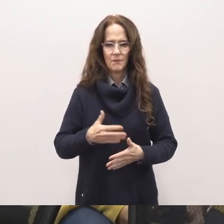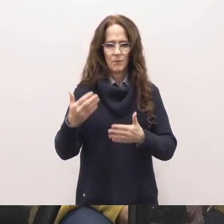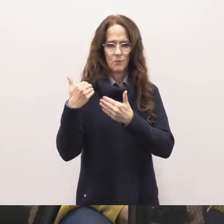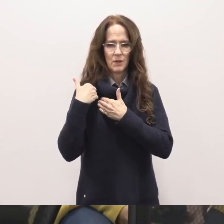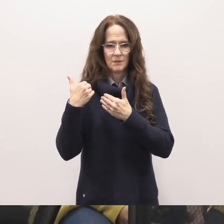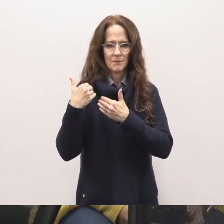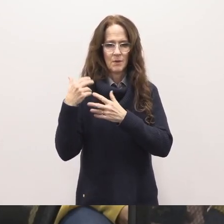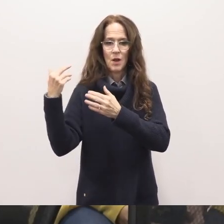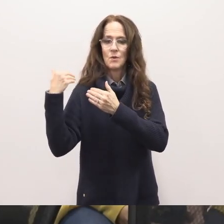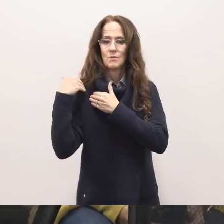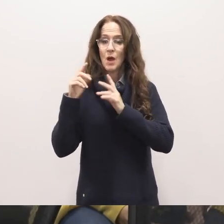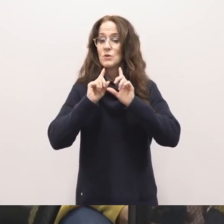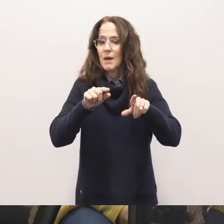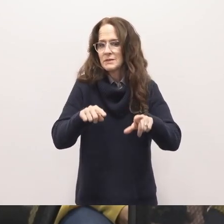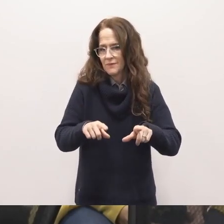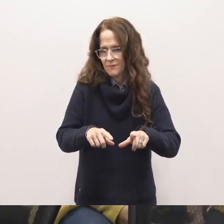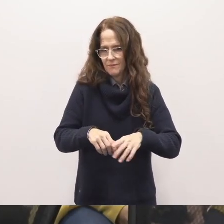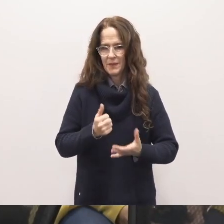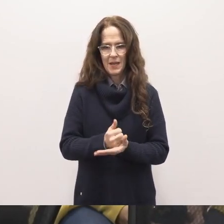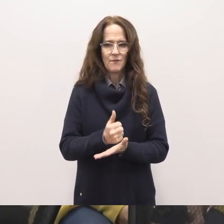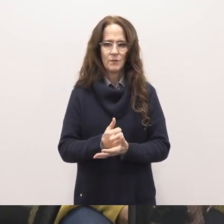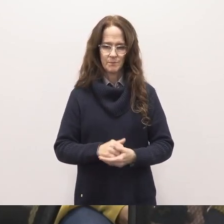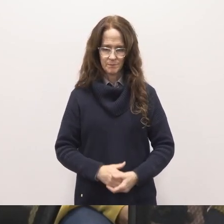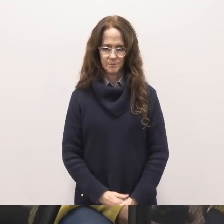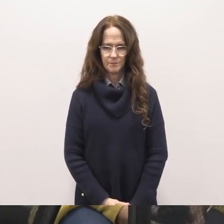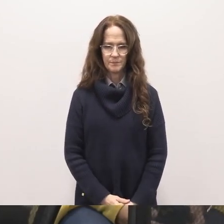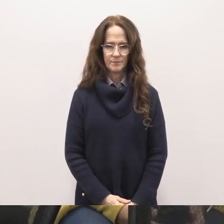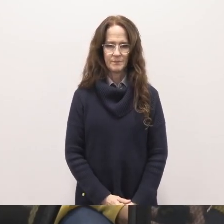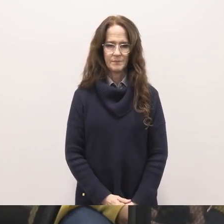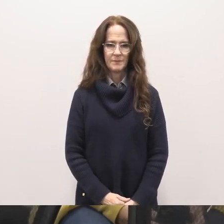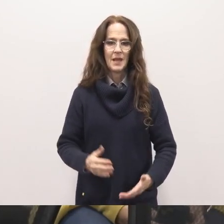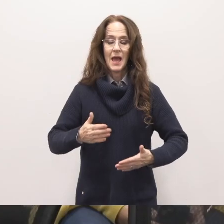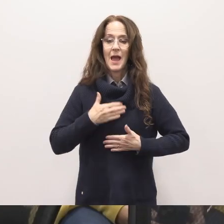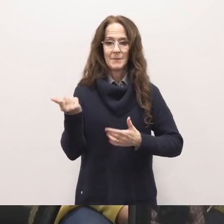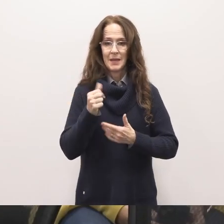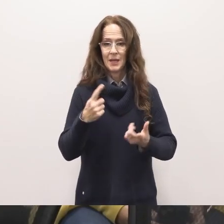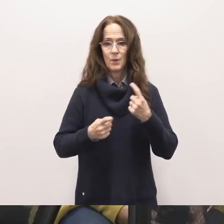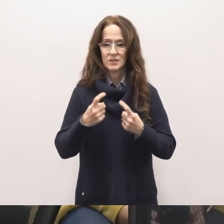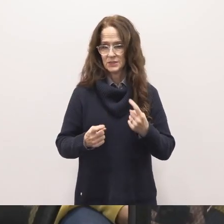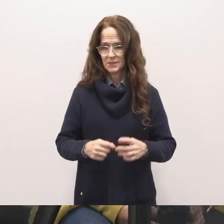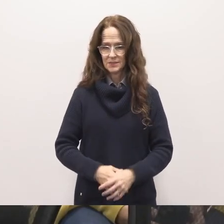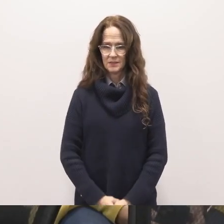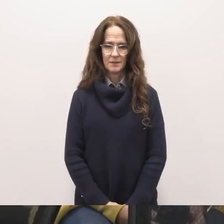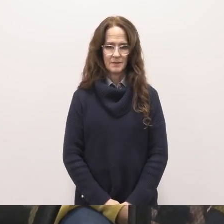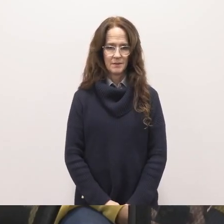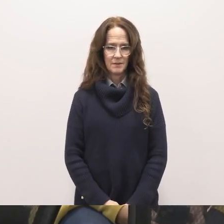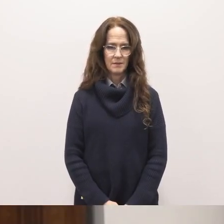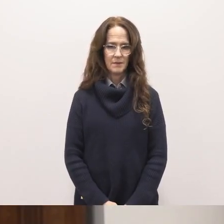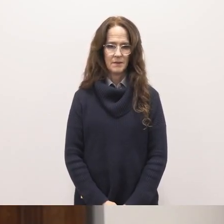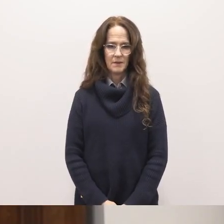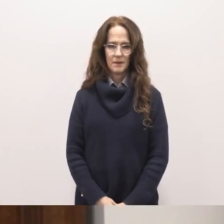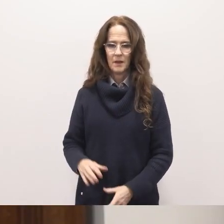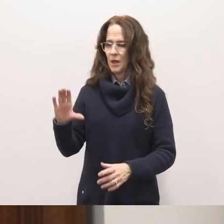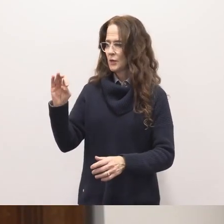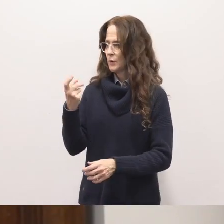and help throughout. I'm happy to take any questions. Thank you so much. Do we have...